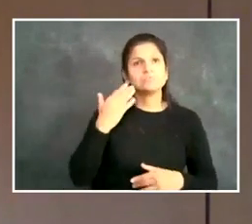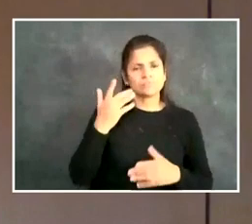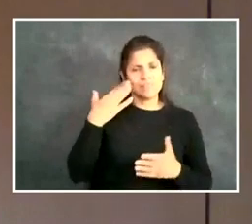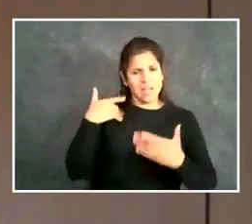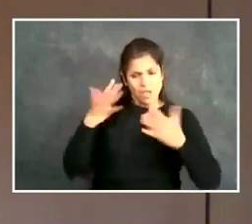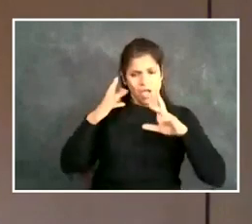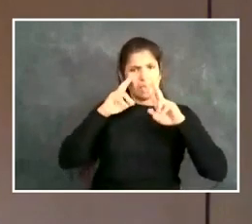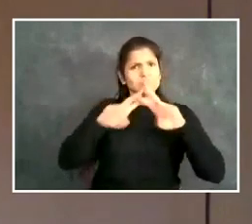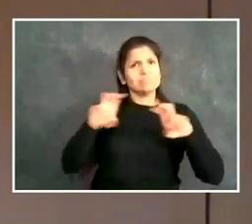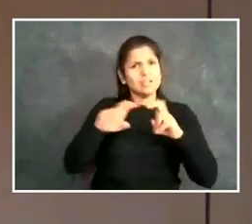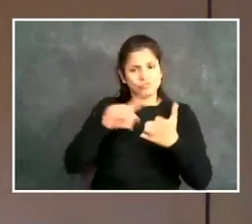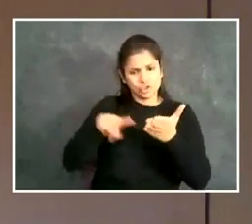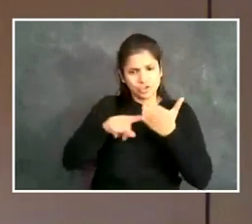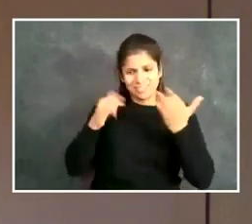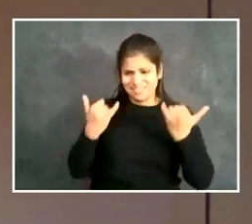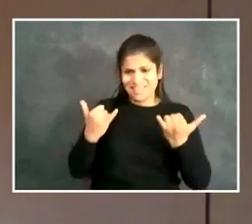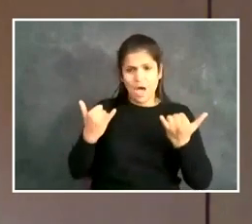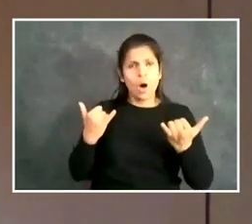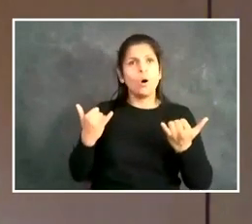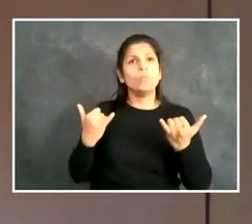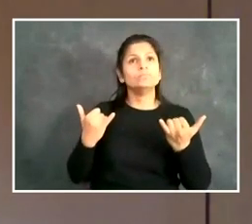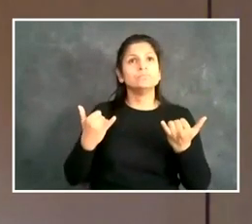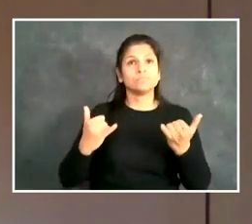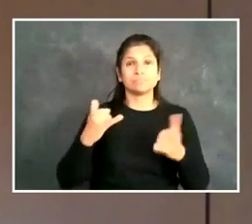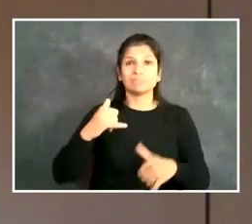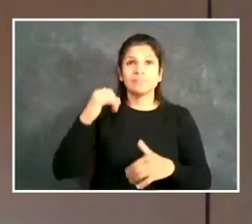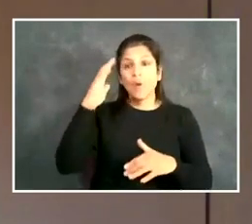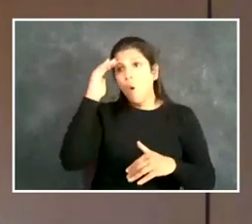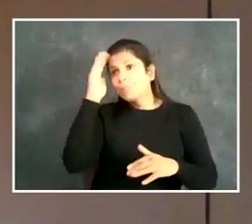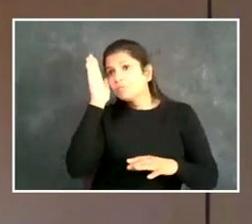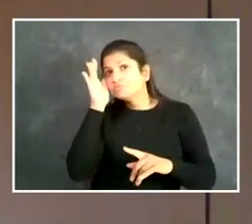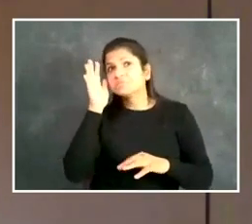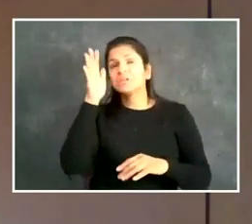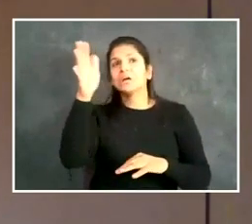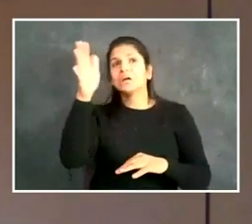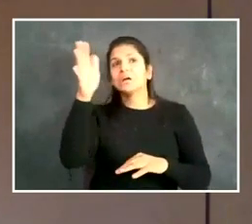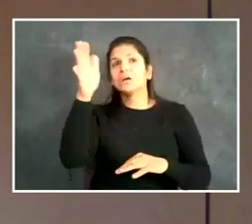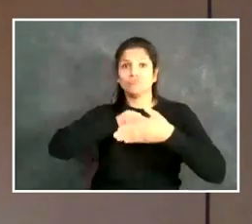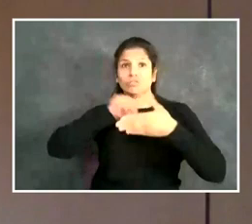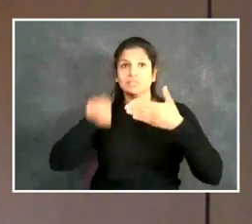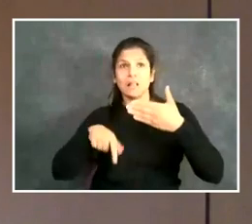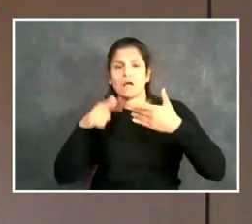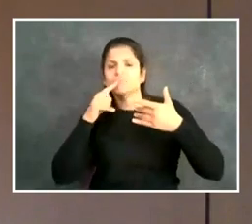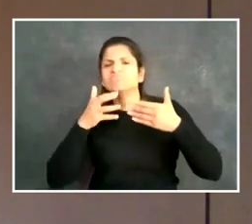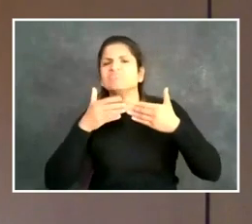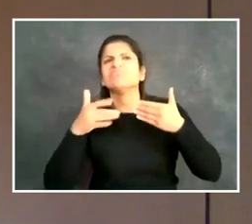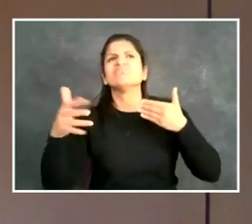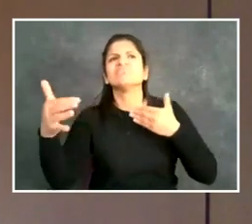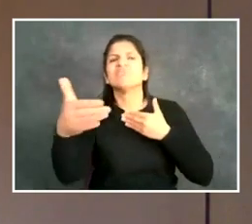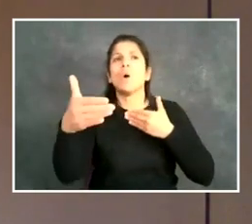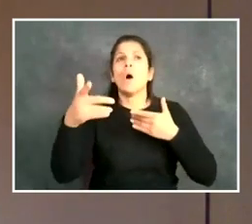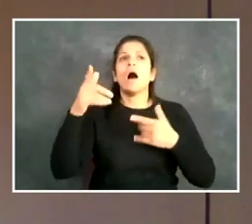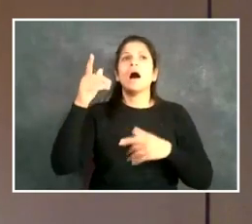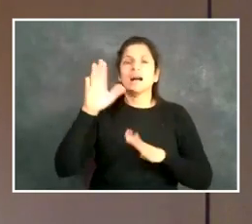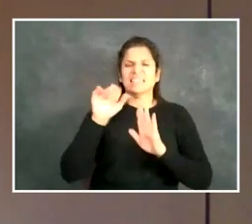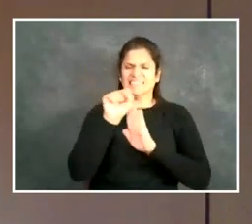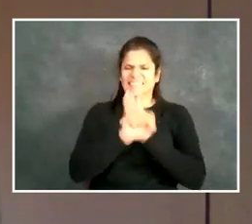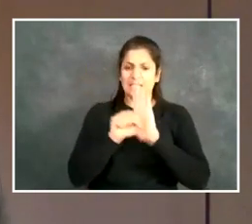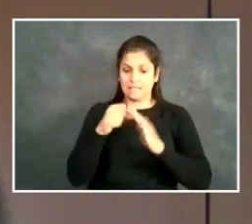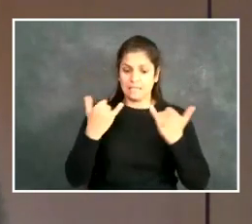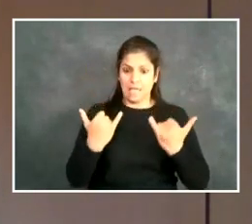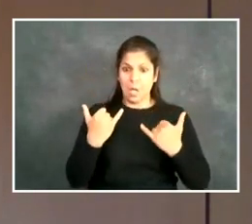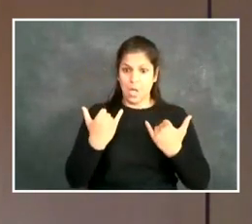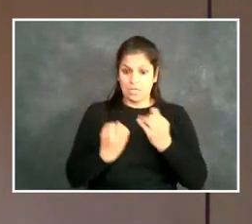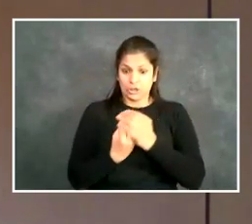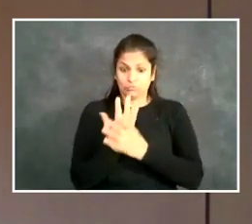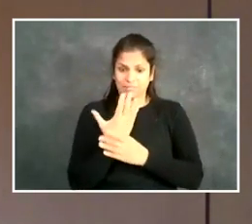US A BETTER UNDERSTANDING IN